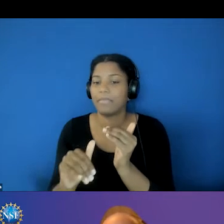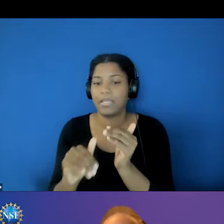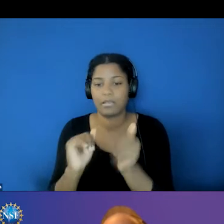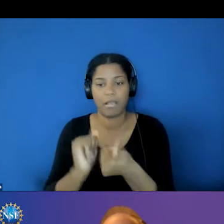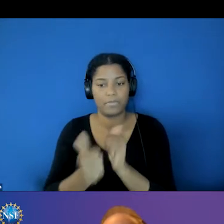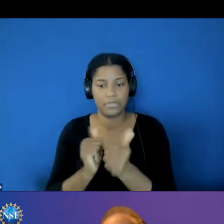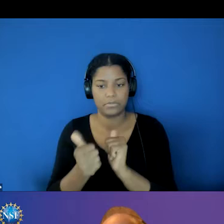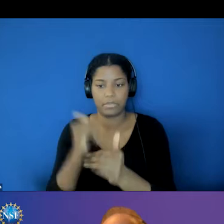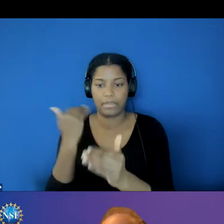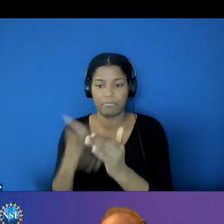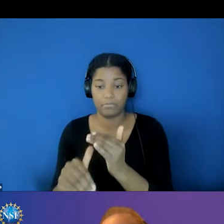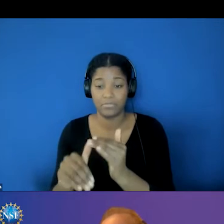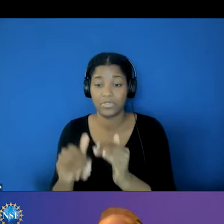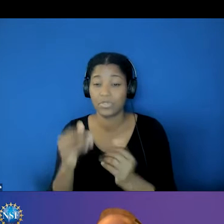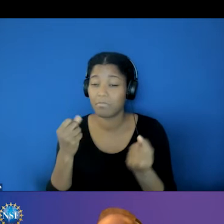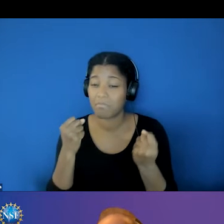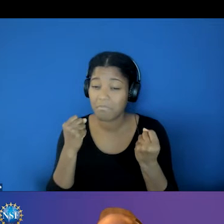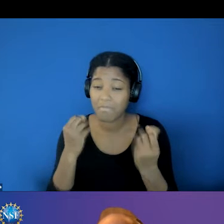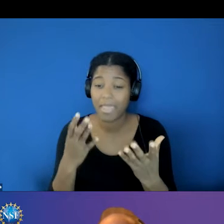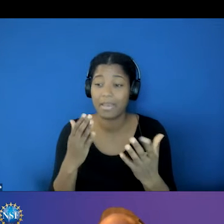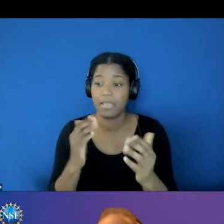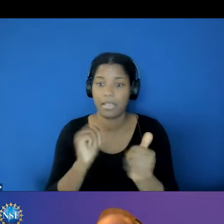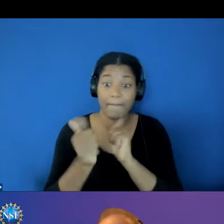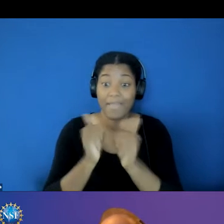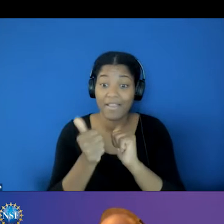So, many competitive proposals don't even reach NSF,